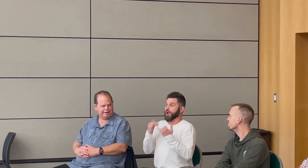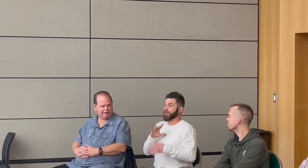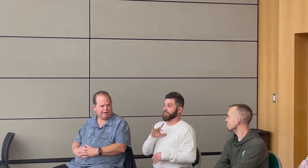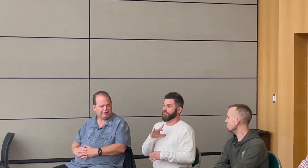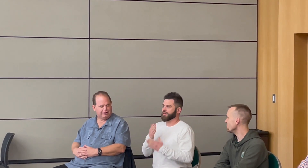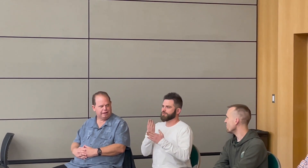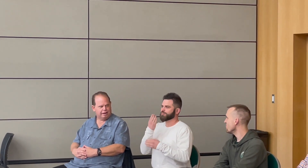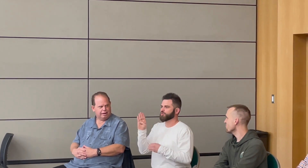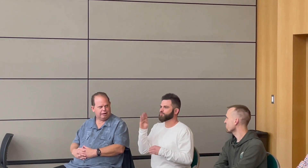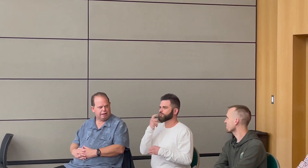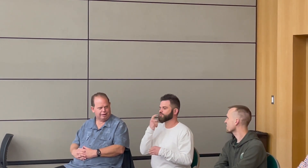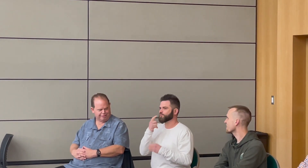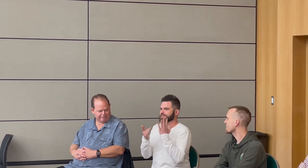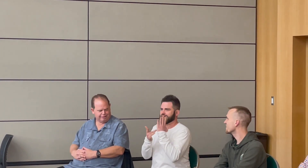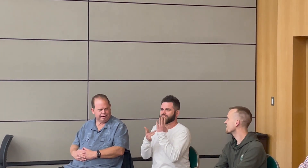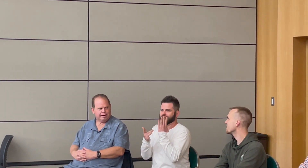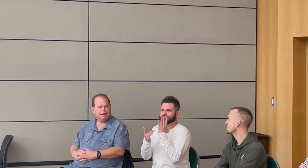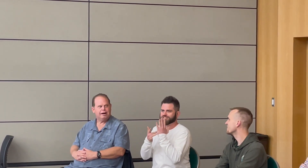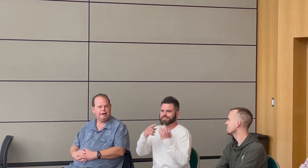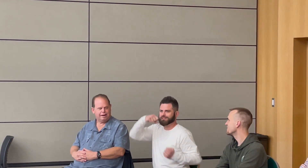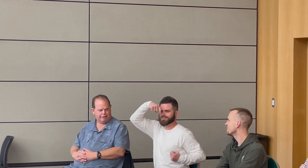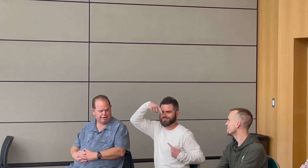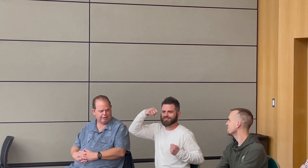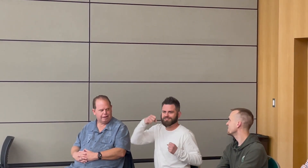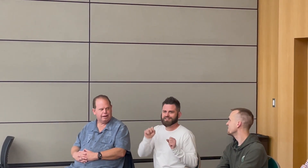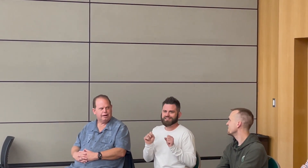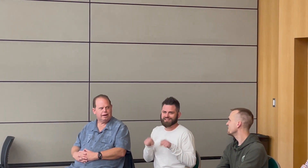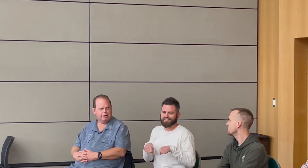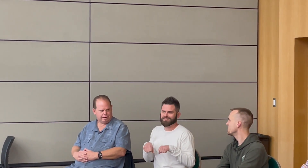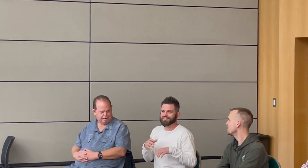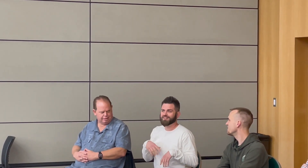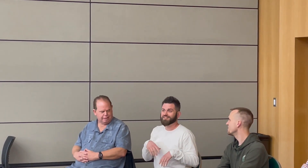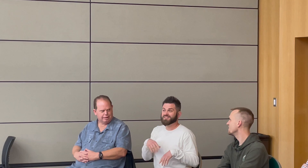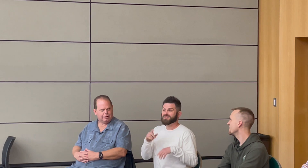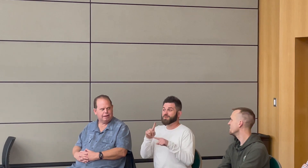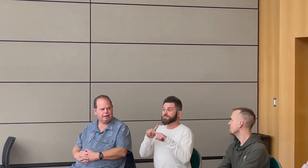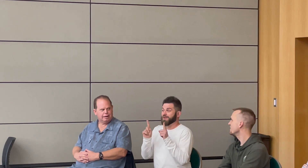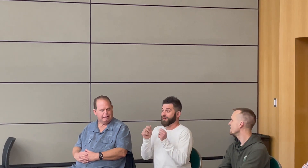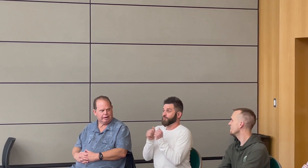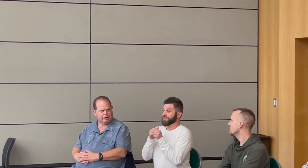so that I could hear it but they couldn't and uh luckily now with the Bluetooth technology we're